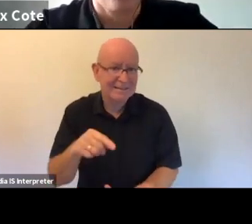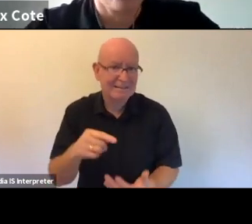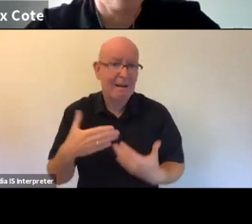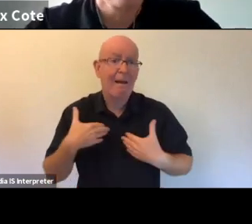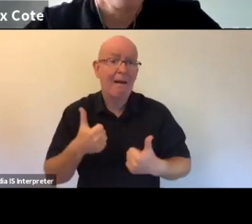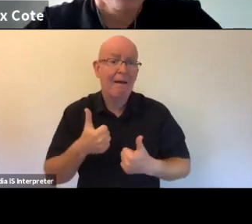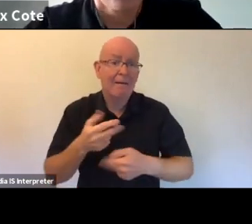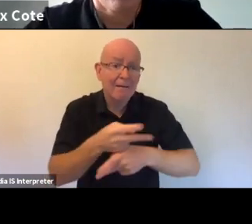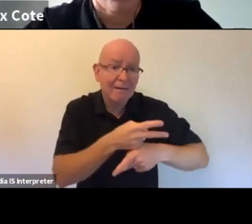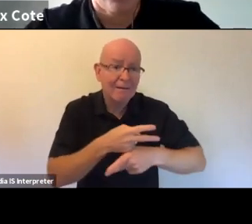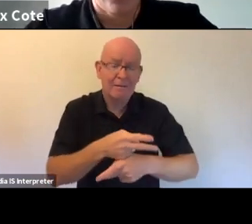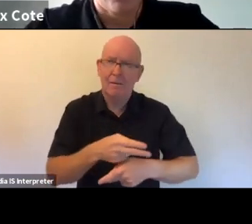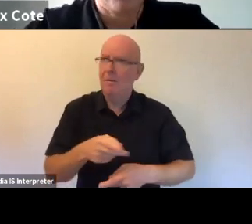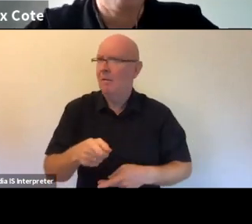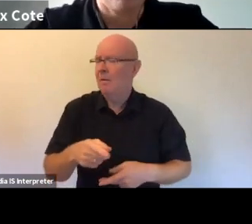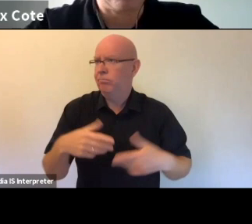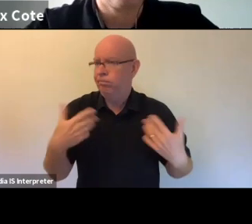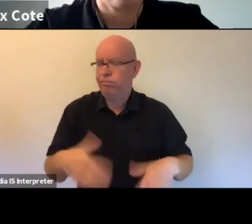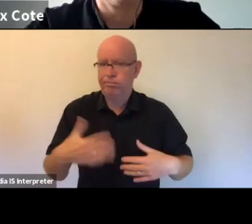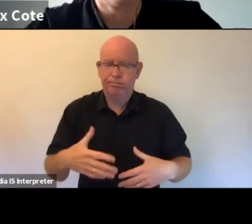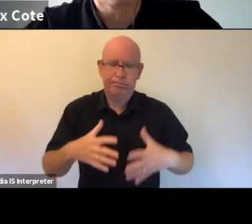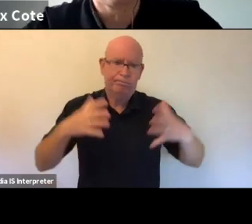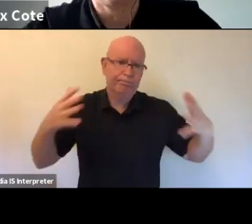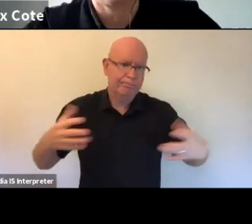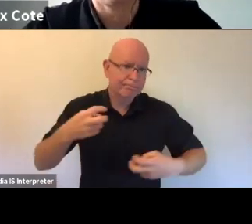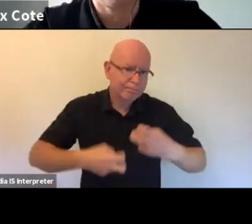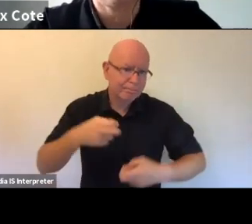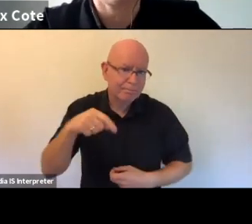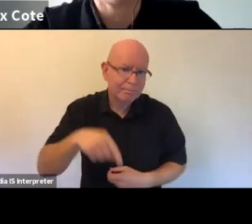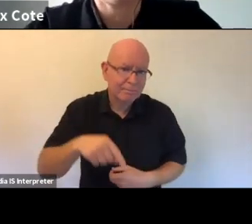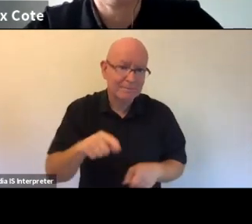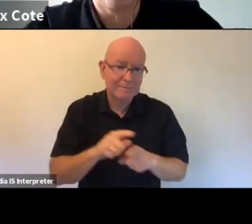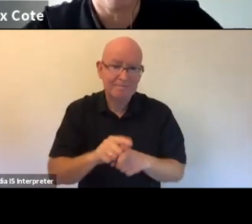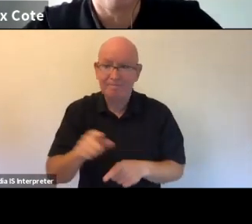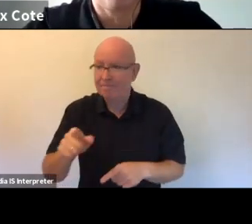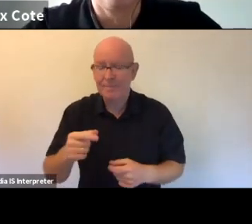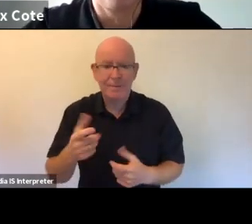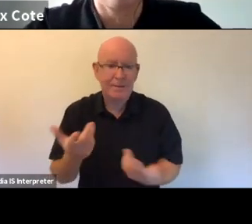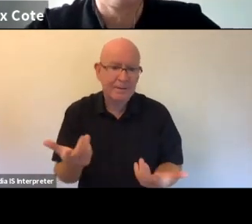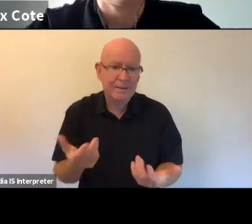We know that on average, households with persons with disabilities, especially children with disabilities,